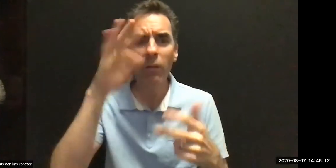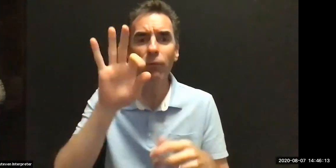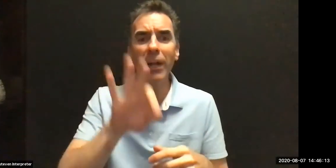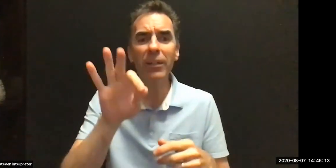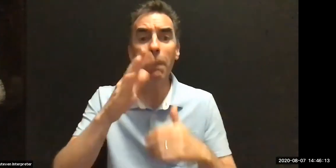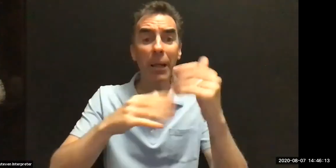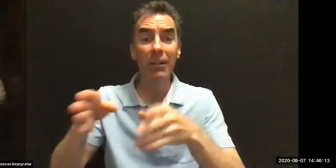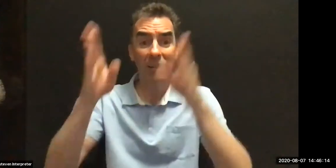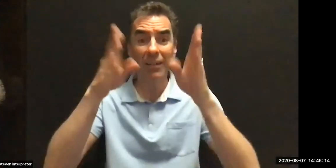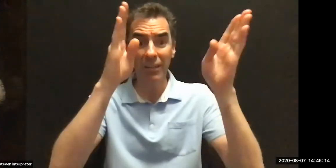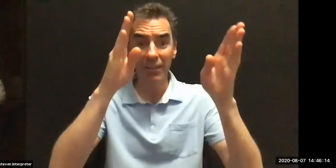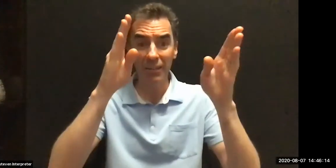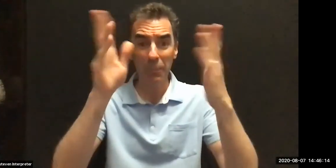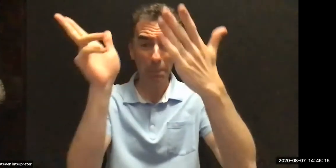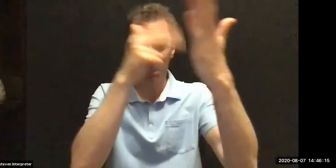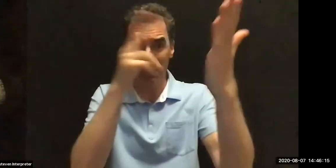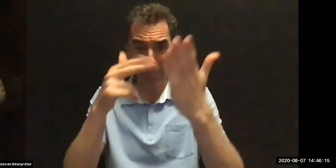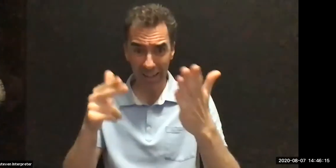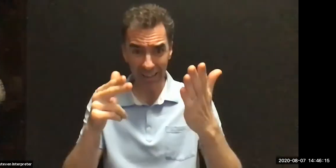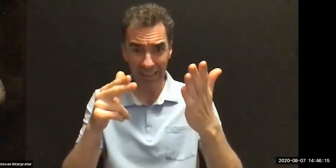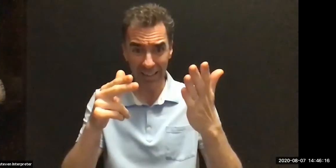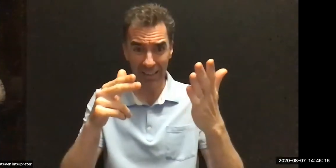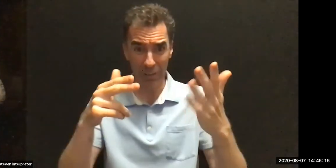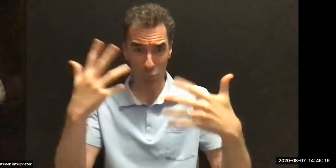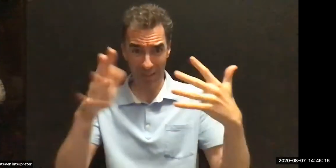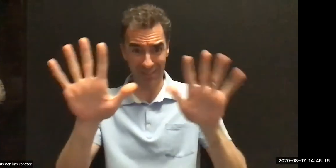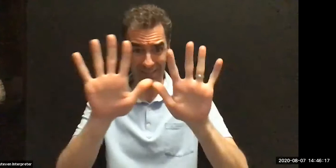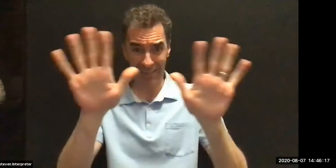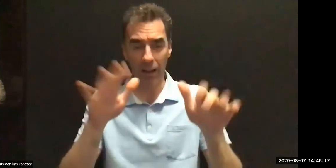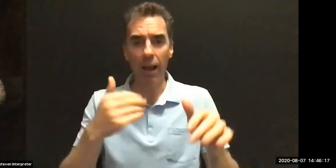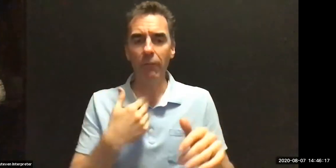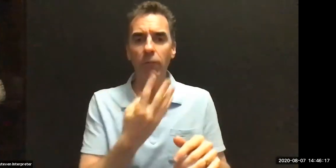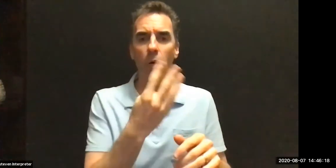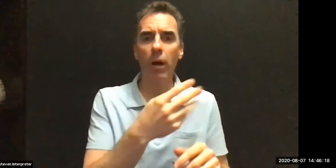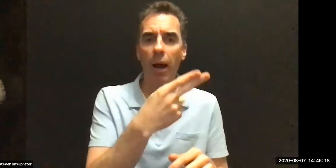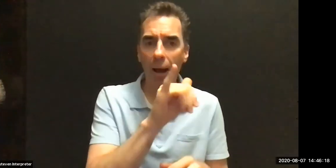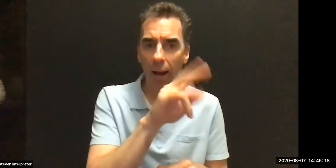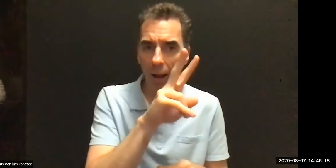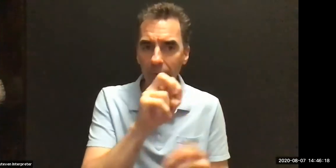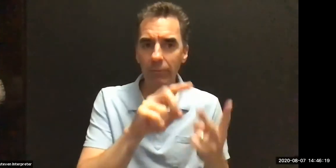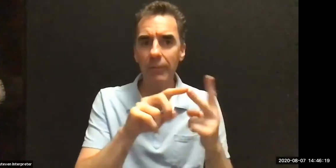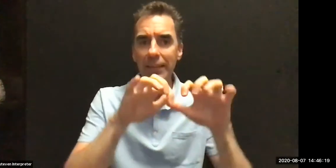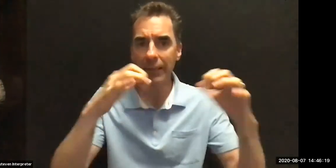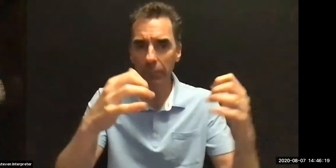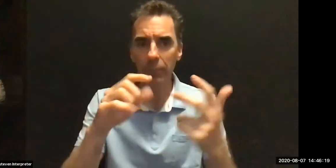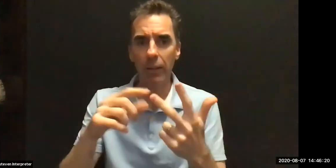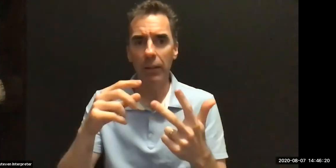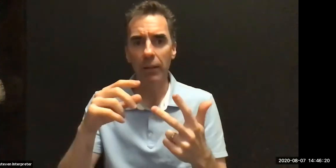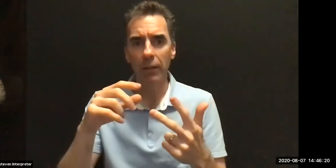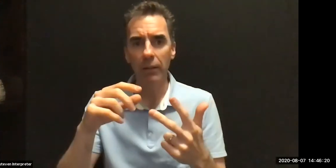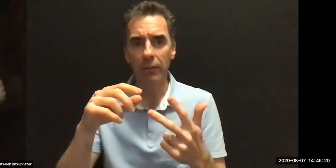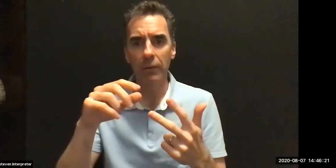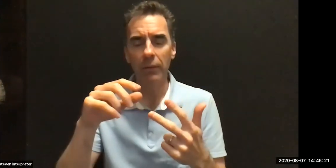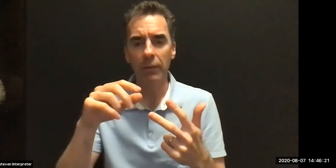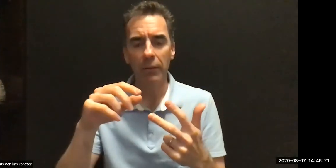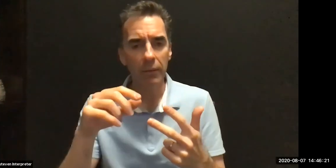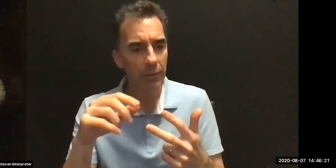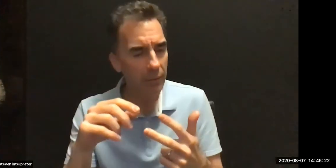Channelle Charest: But we have four currently so South Stadium, we have the high we have bitwise 41 and then stick center warehouse is in development currently